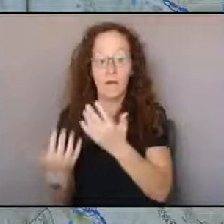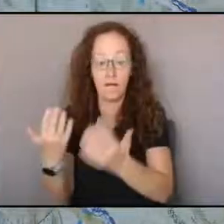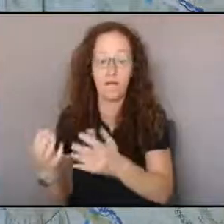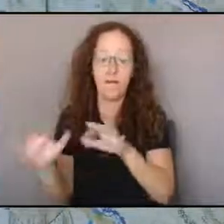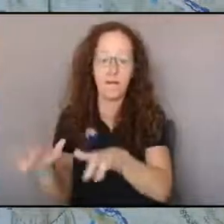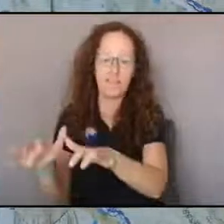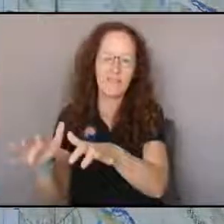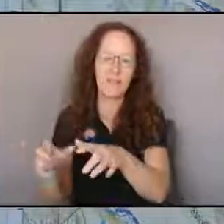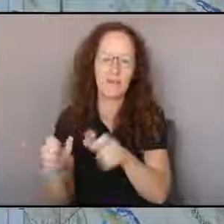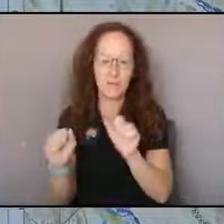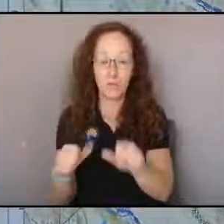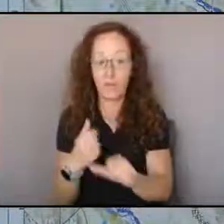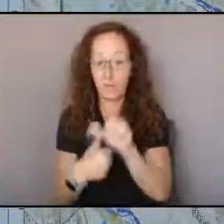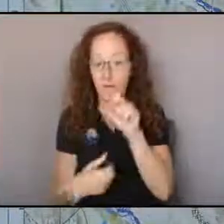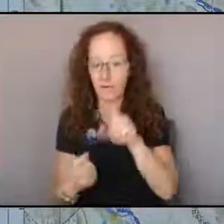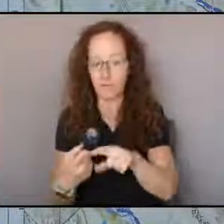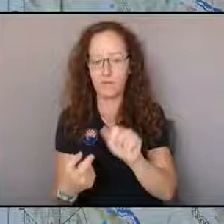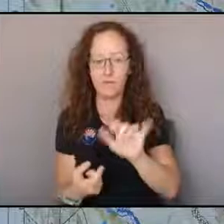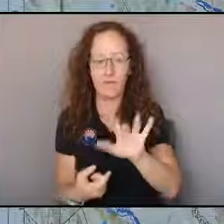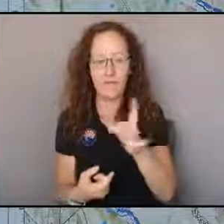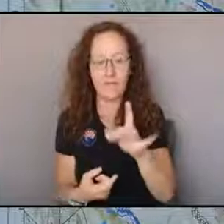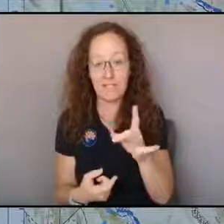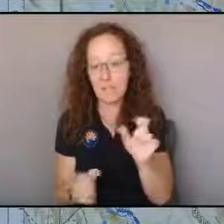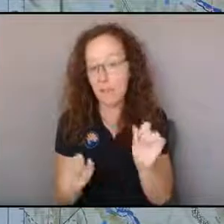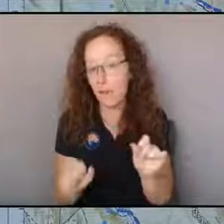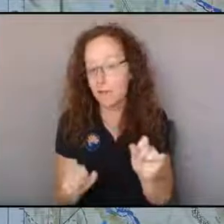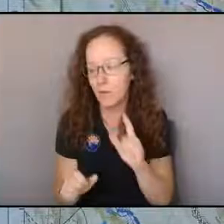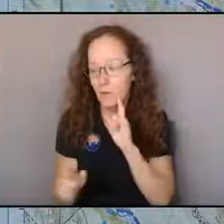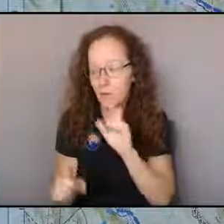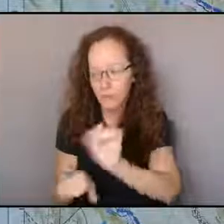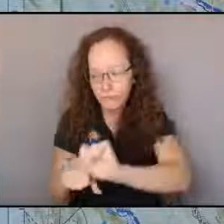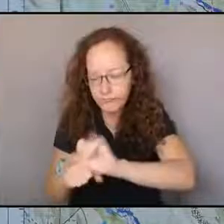AROUND "THE SPOT" THERE ARE A COUPLE AREAS OF HEAT, LOW